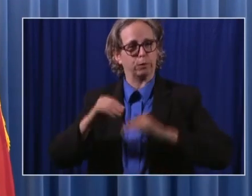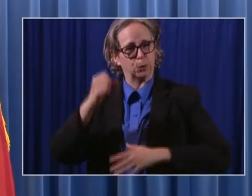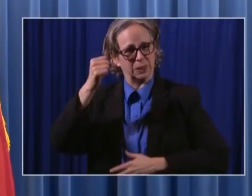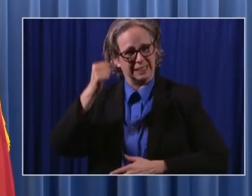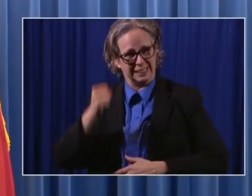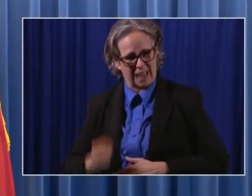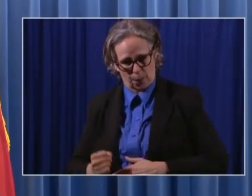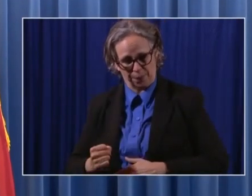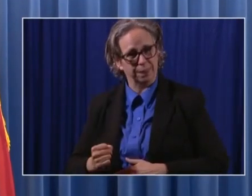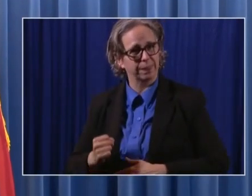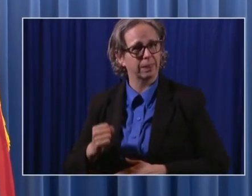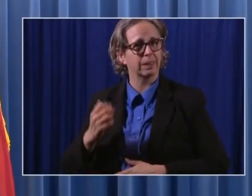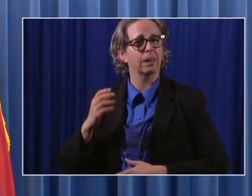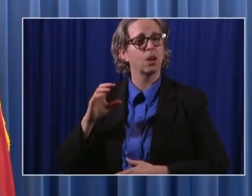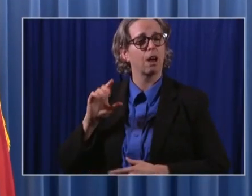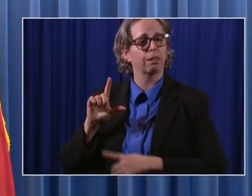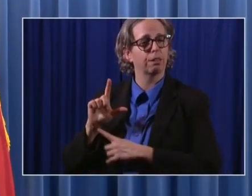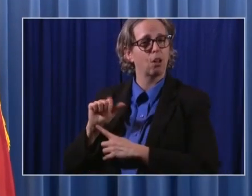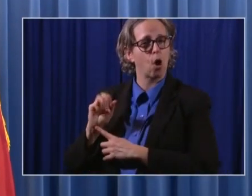ALSO CONTINUE TO GROW. LET'S GO DOWN SOUTH TO LAWRENCE COUNTY.